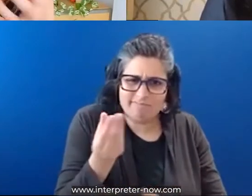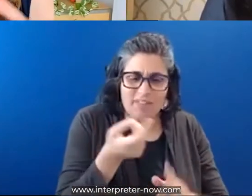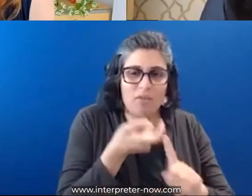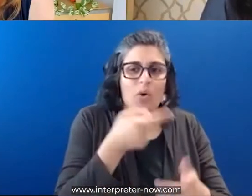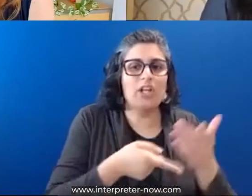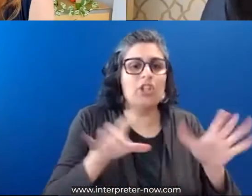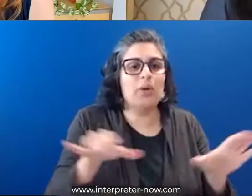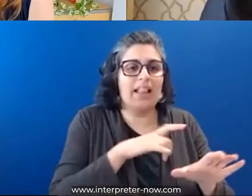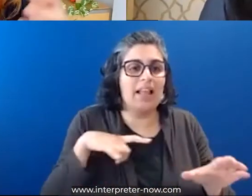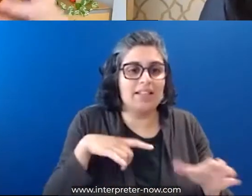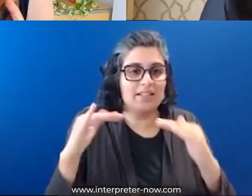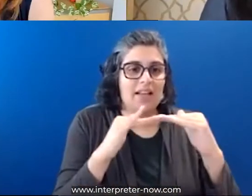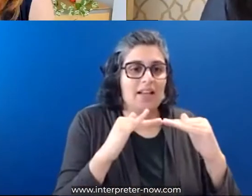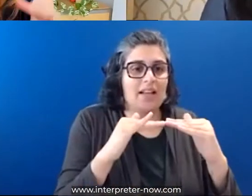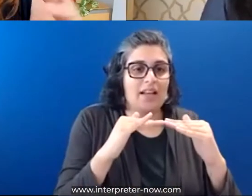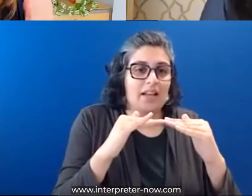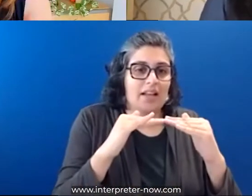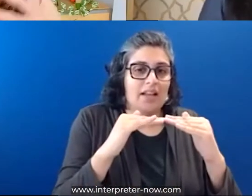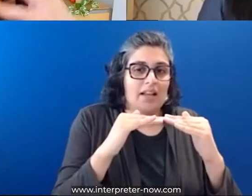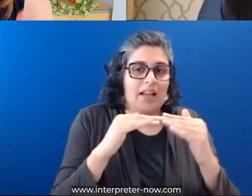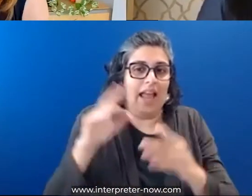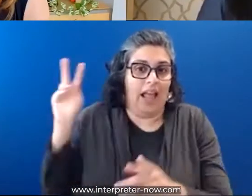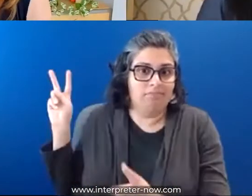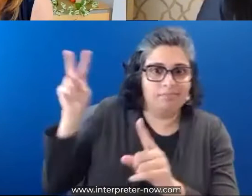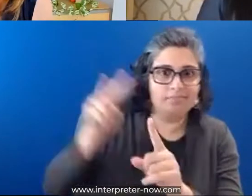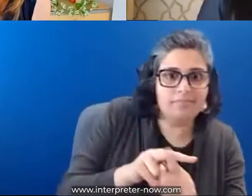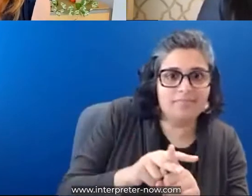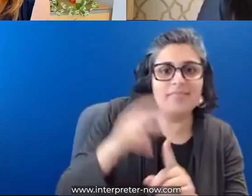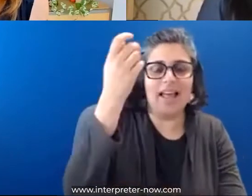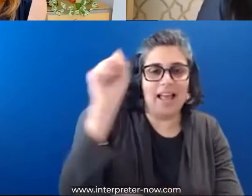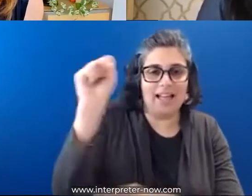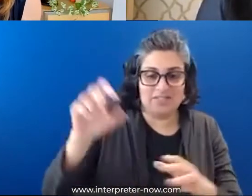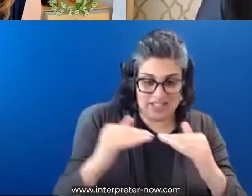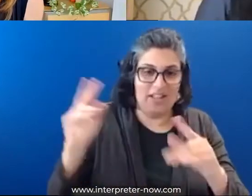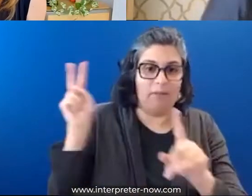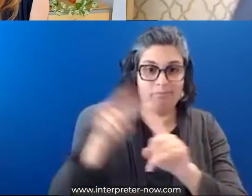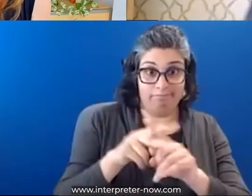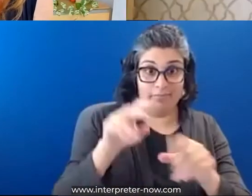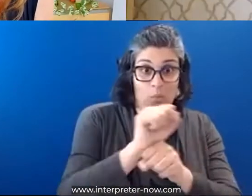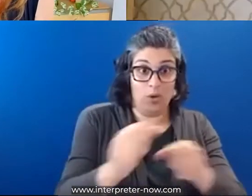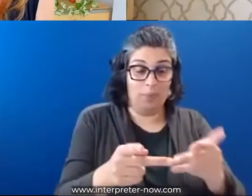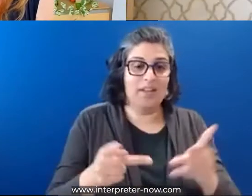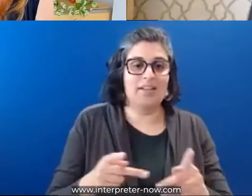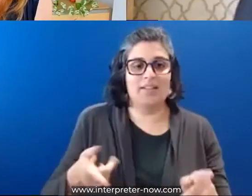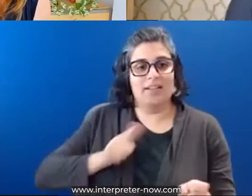level and bring it in the activist level and bring it into the workplace? Yeah. I mean, I think that's a great question.